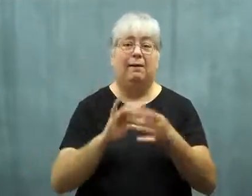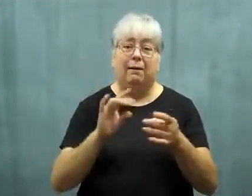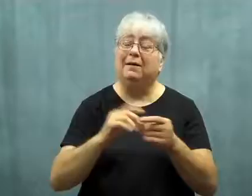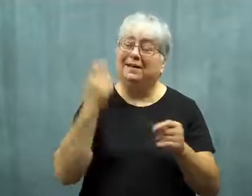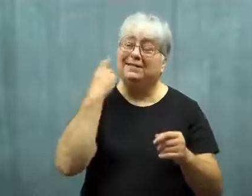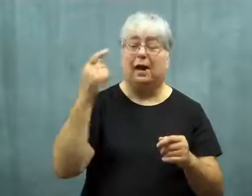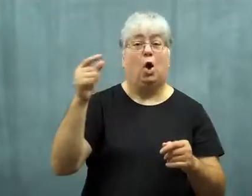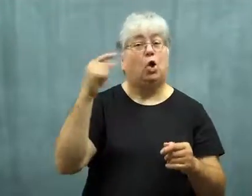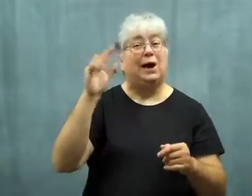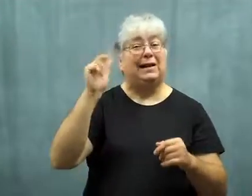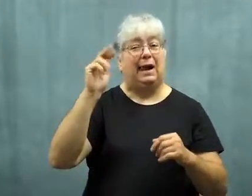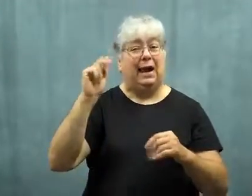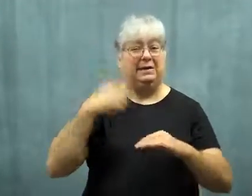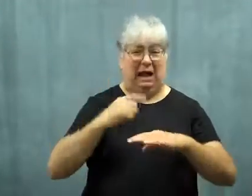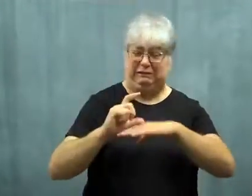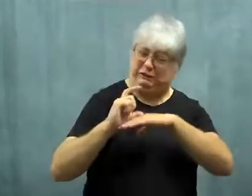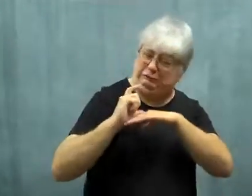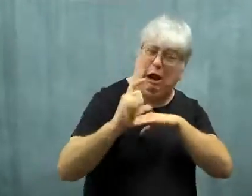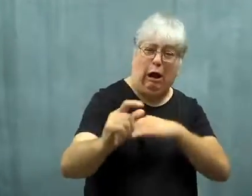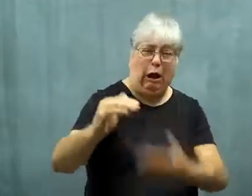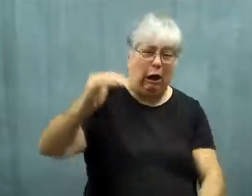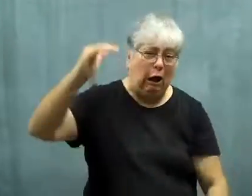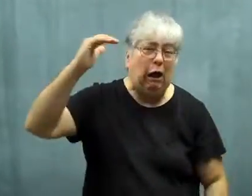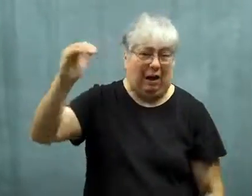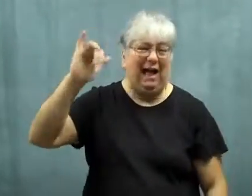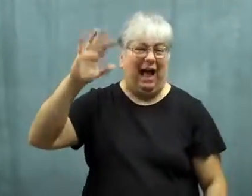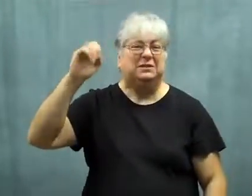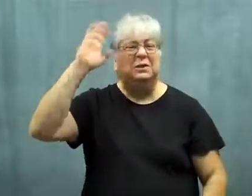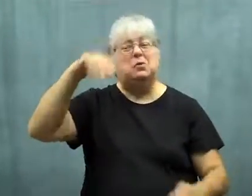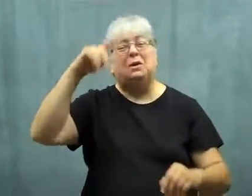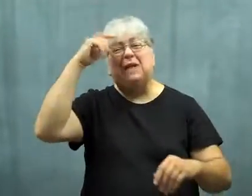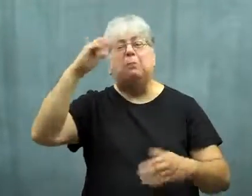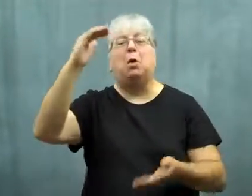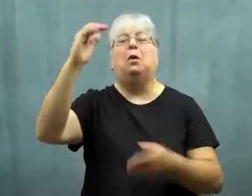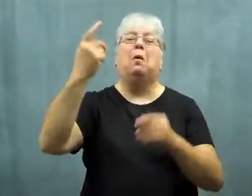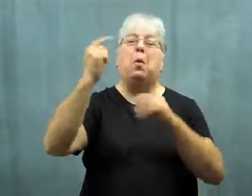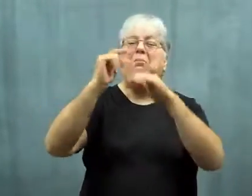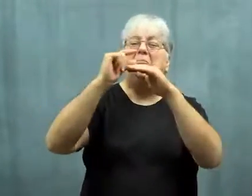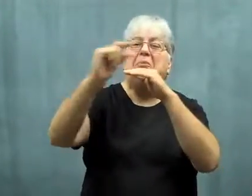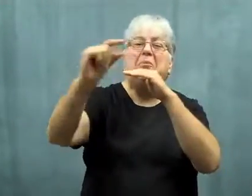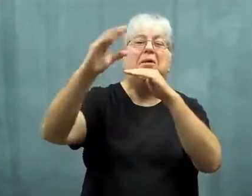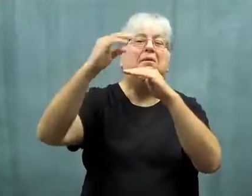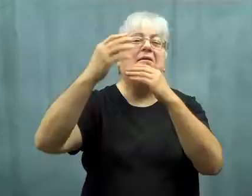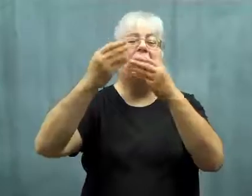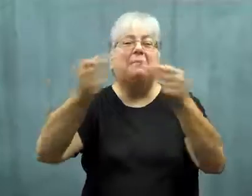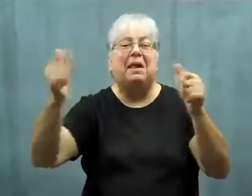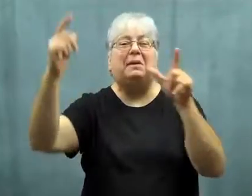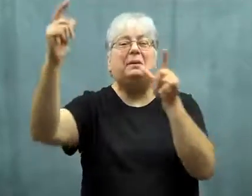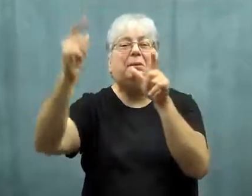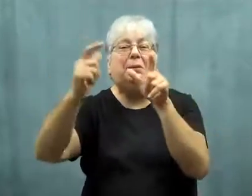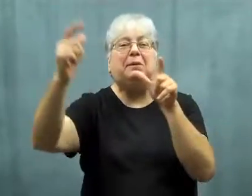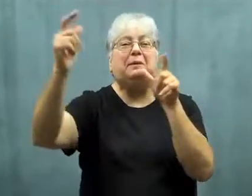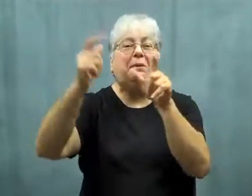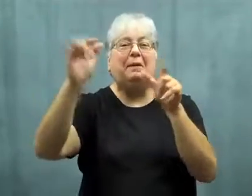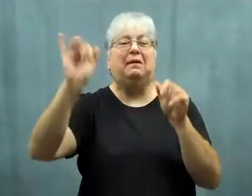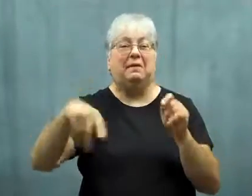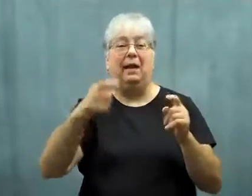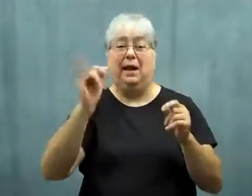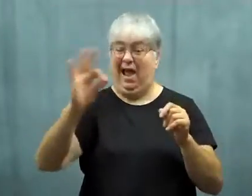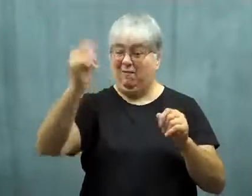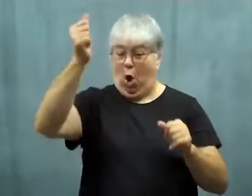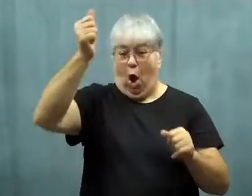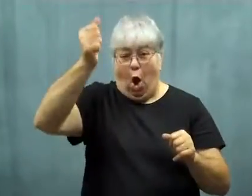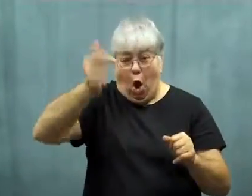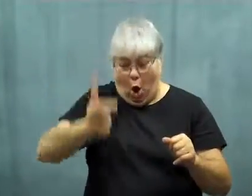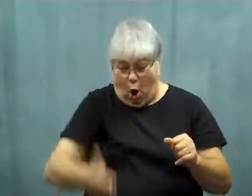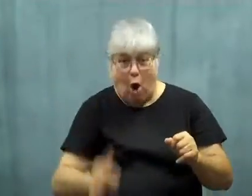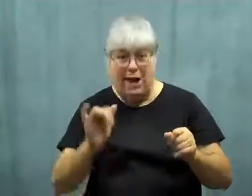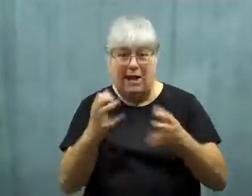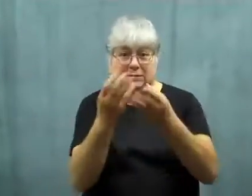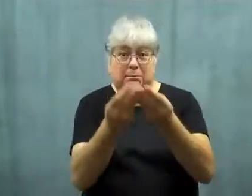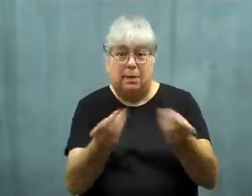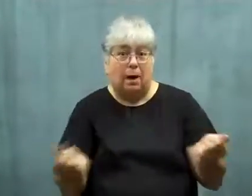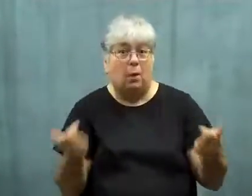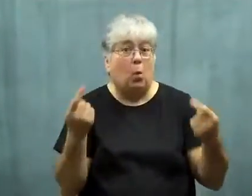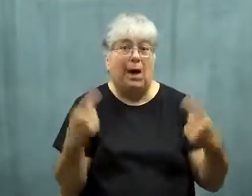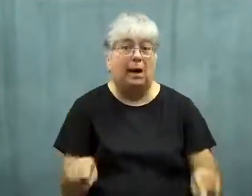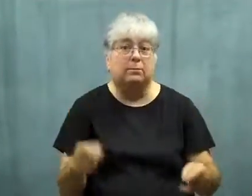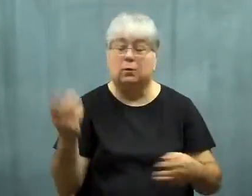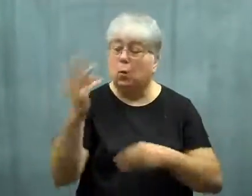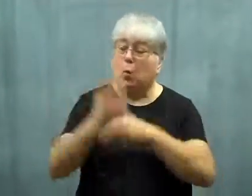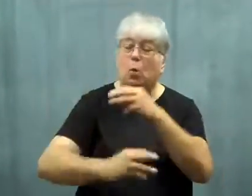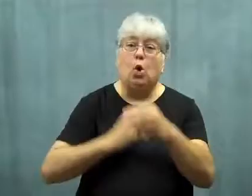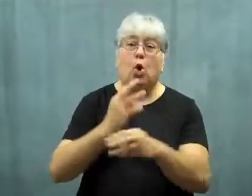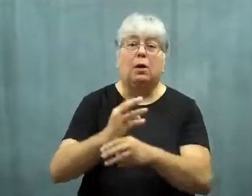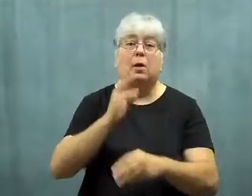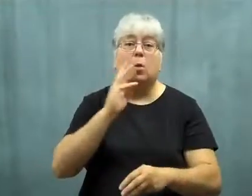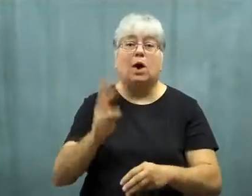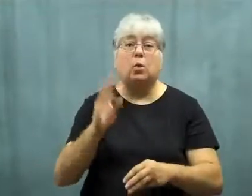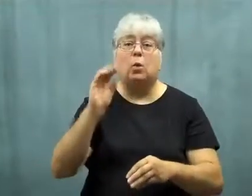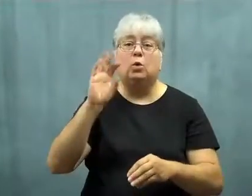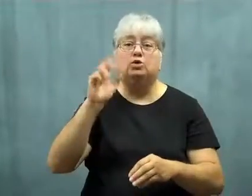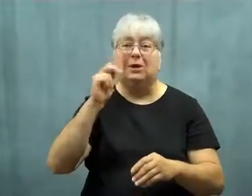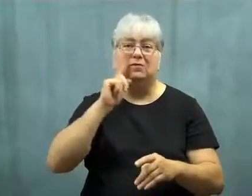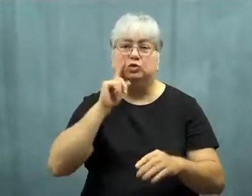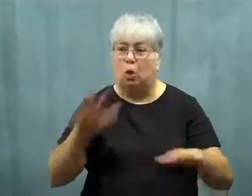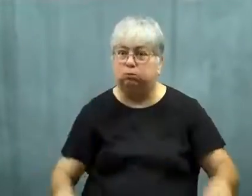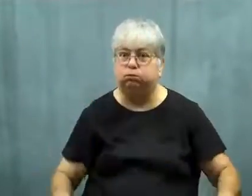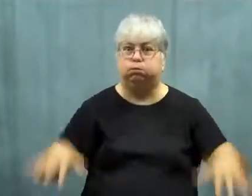Greenland has this thick ice sheet of which a small top layer melts every summer.